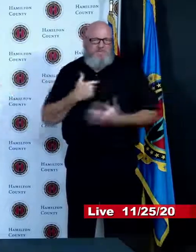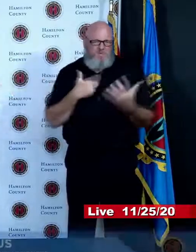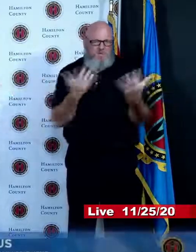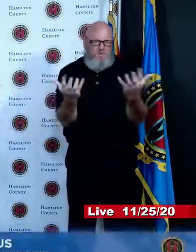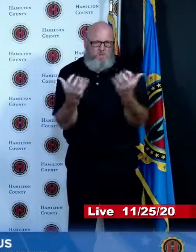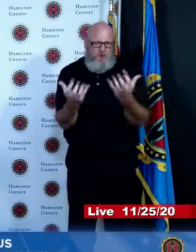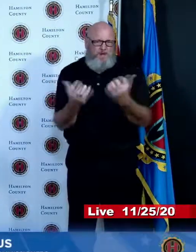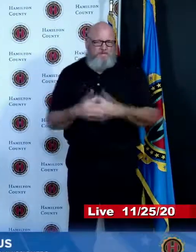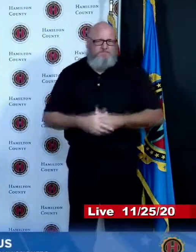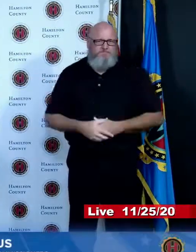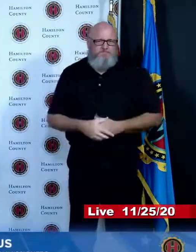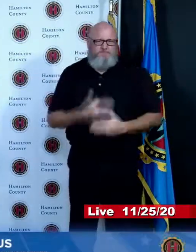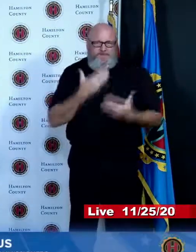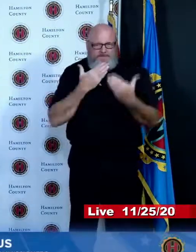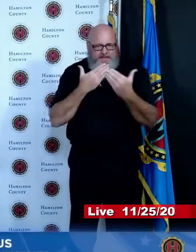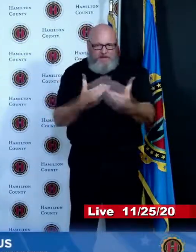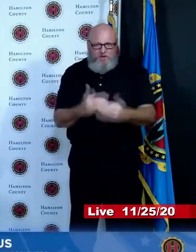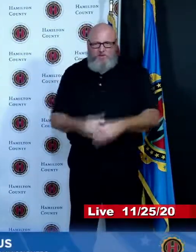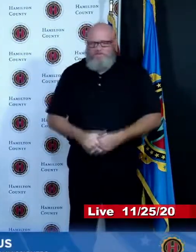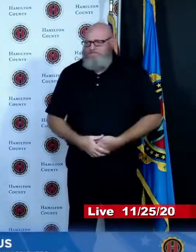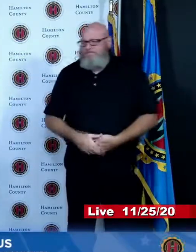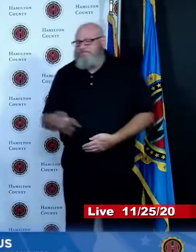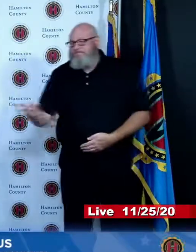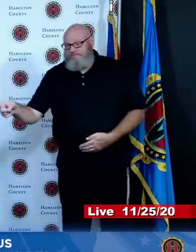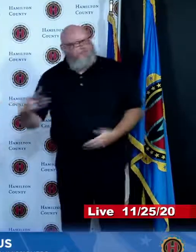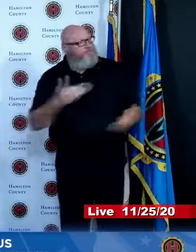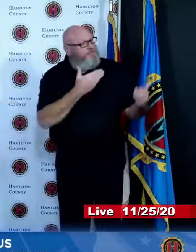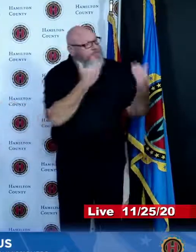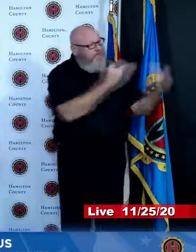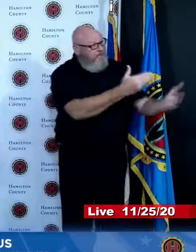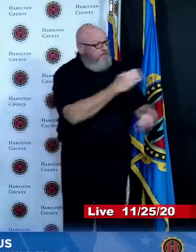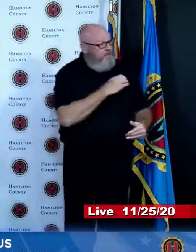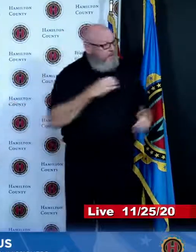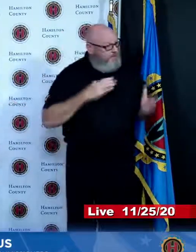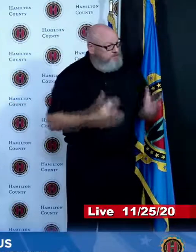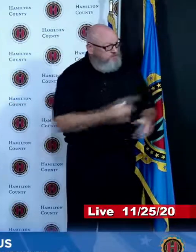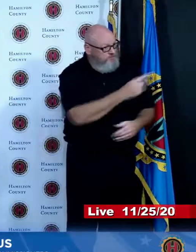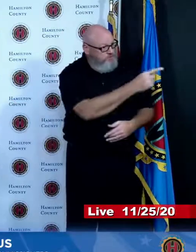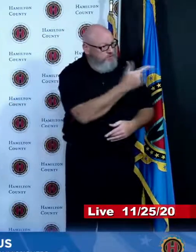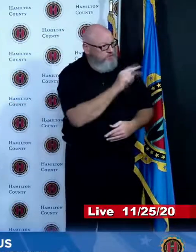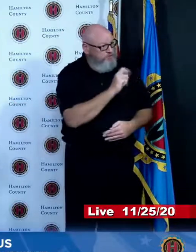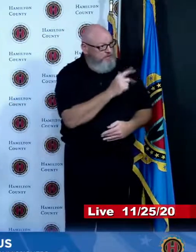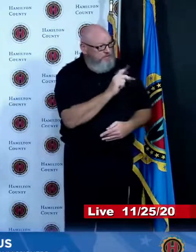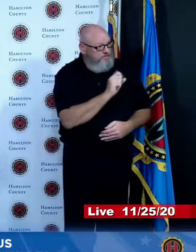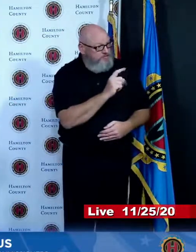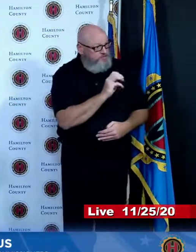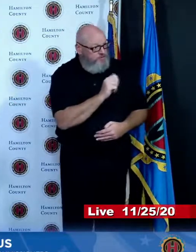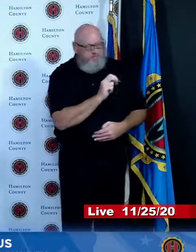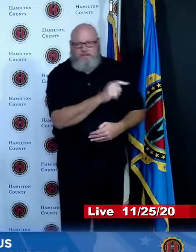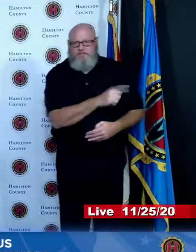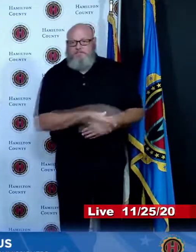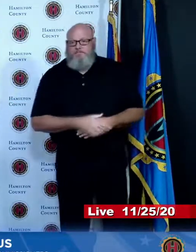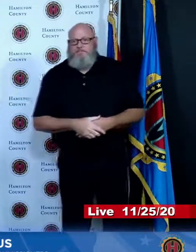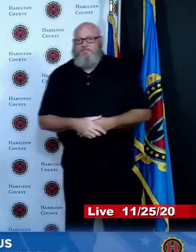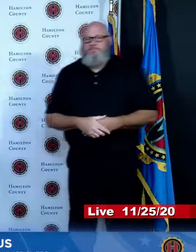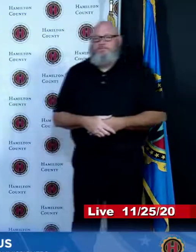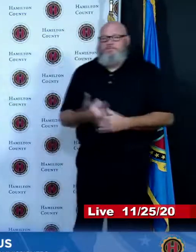thank you Greg so as Greg mentioned we have an unprecedented strain on our hospitals because of